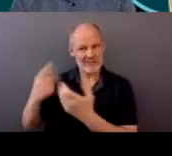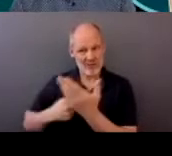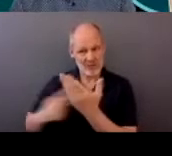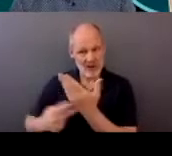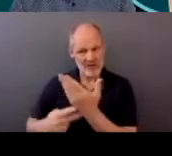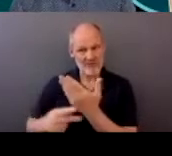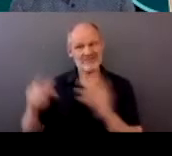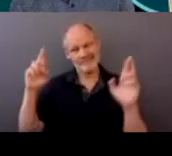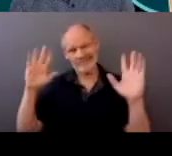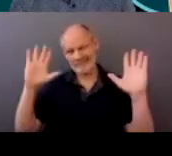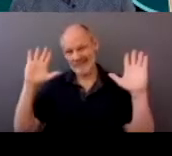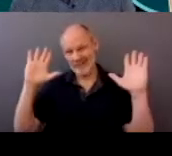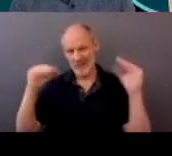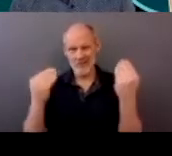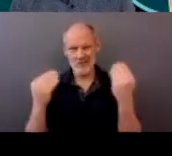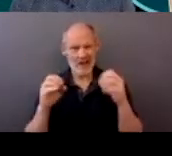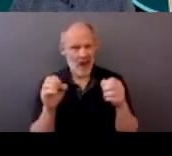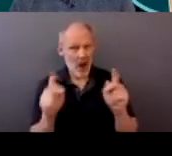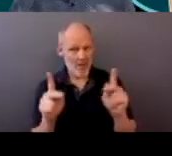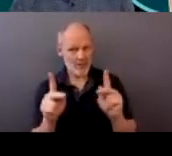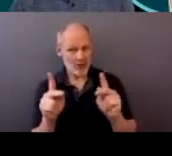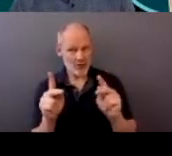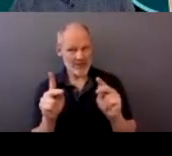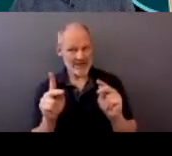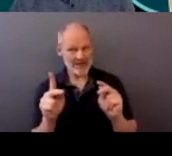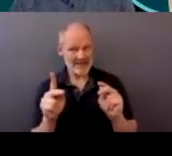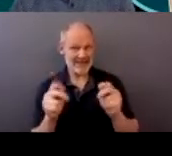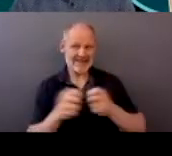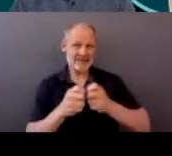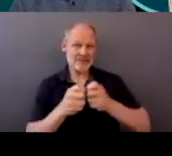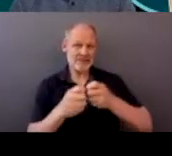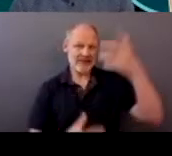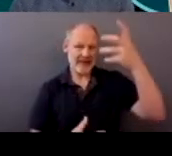We also have accessibility tools that come with virtual space. Some of them